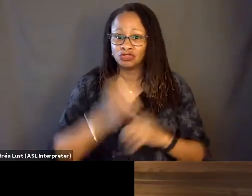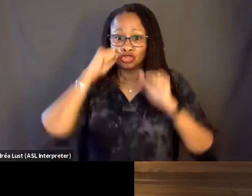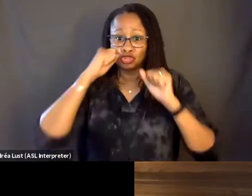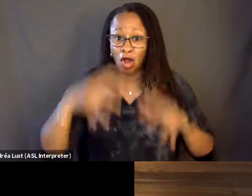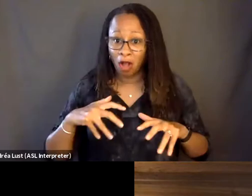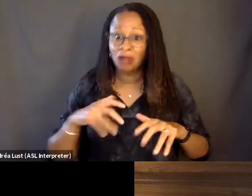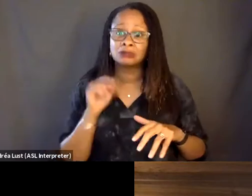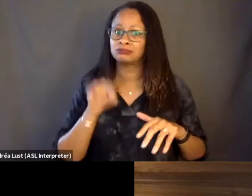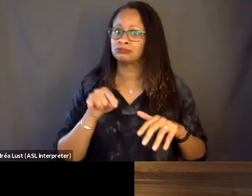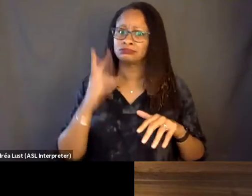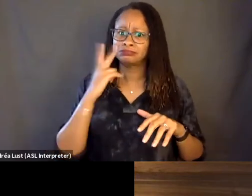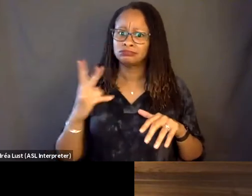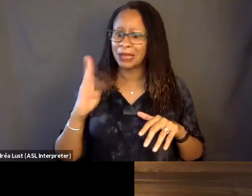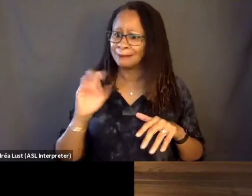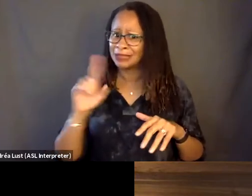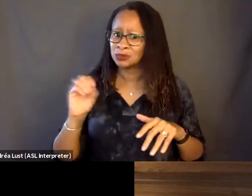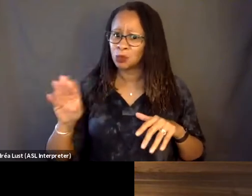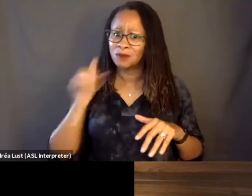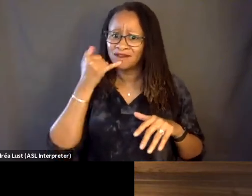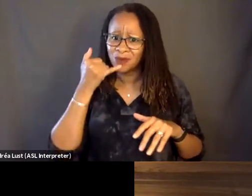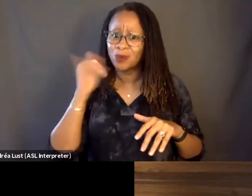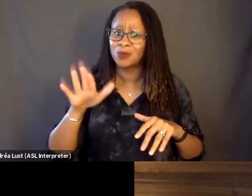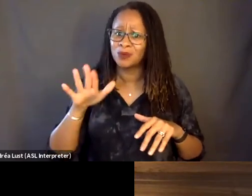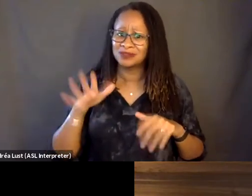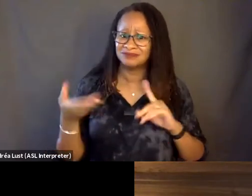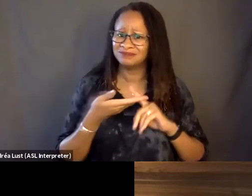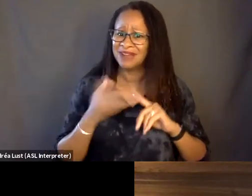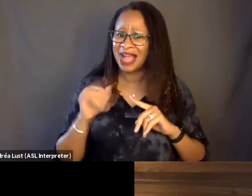And when I set out to make "The Dissident," I didn't know that.